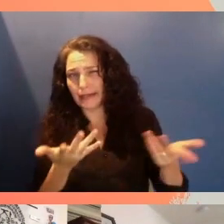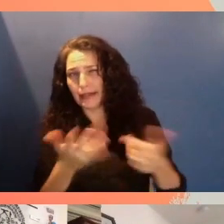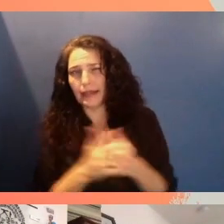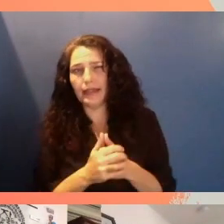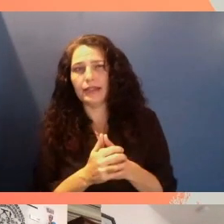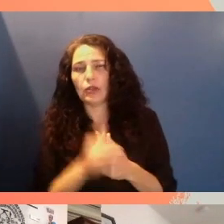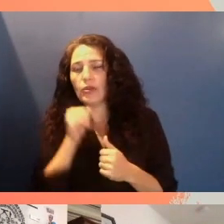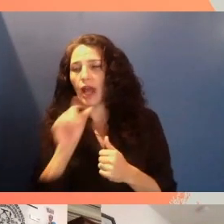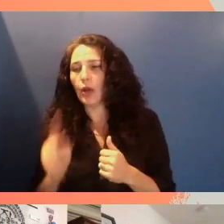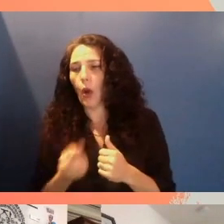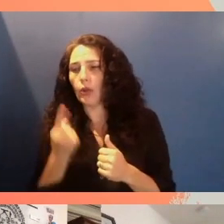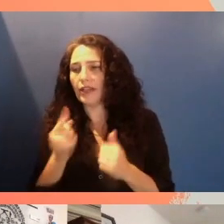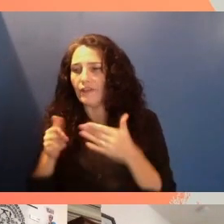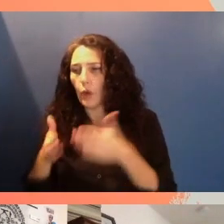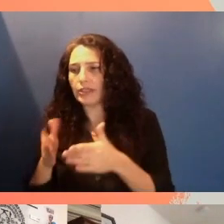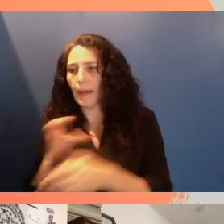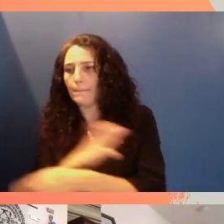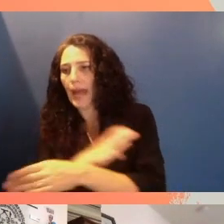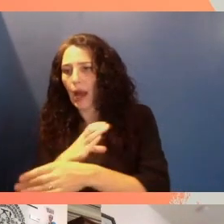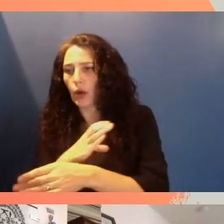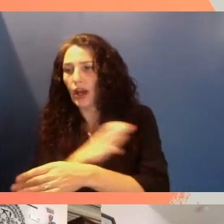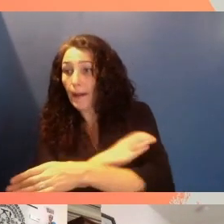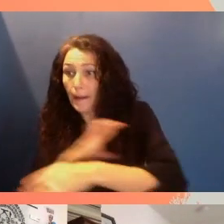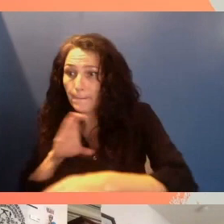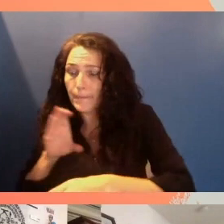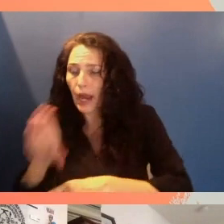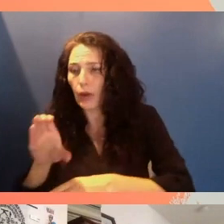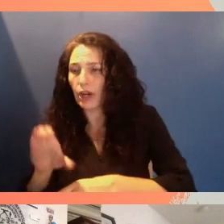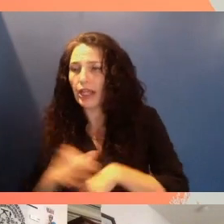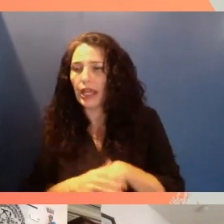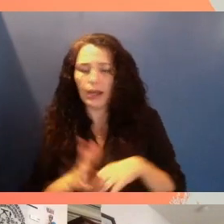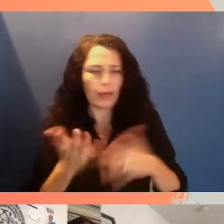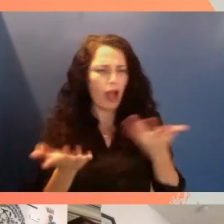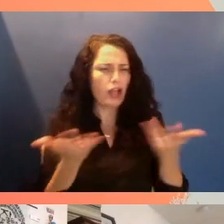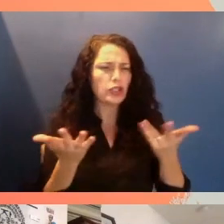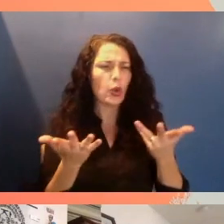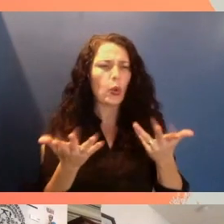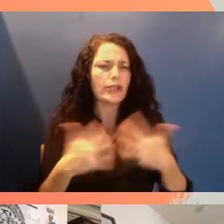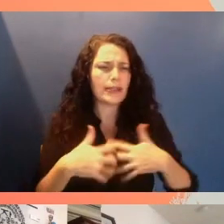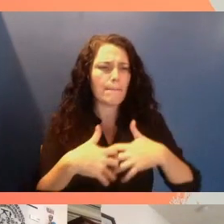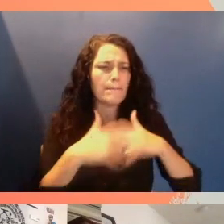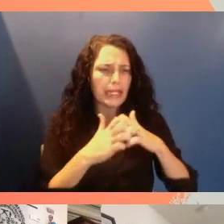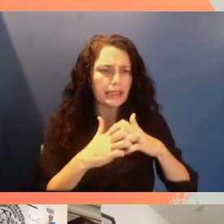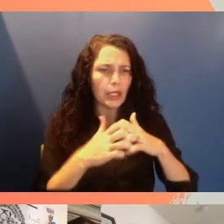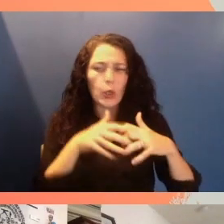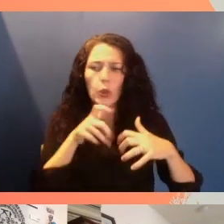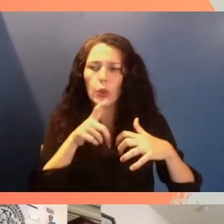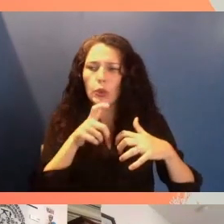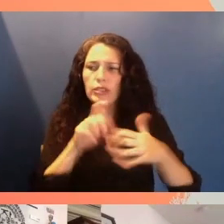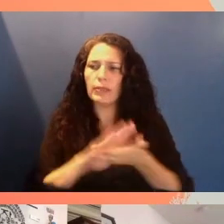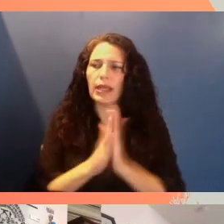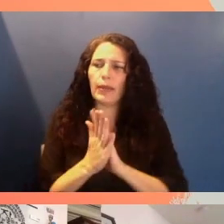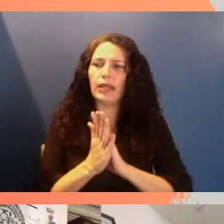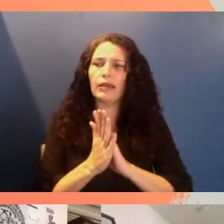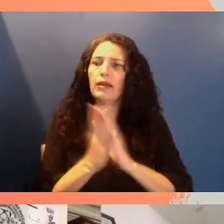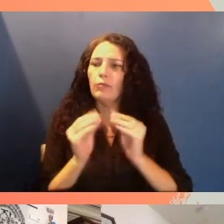but also like what gets built and who becomes part of communities as you're telling these stories?